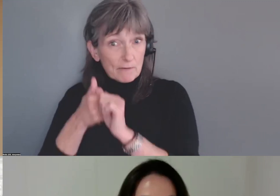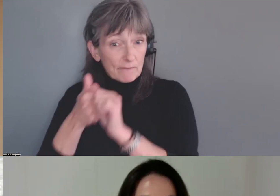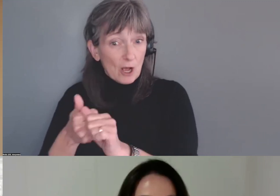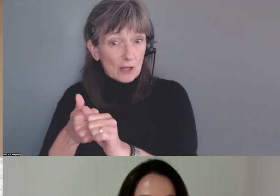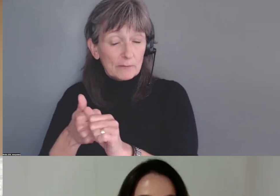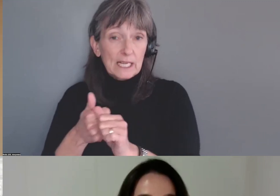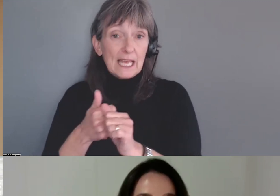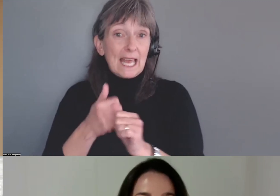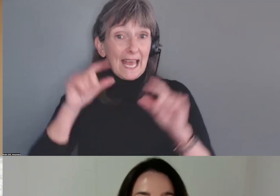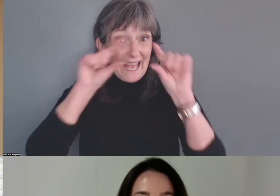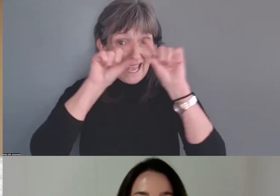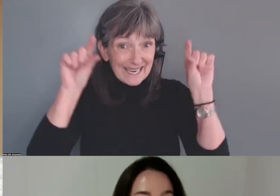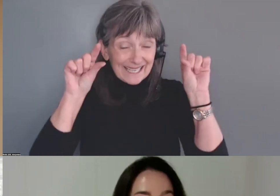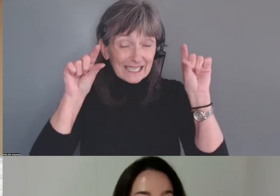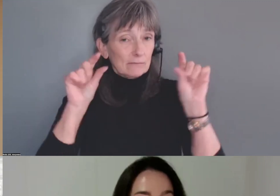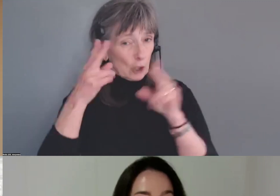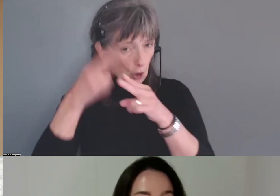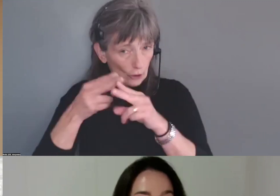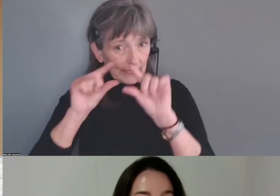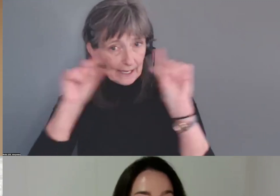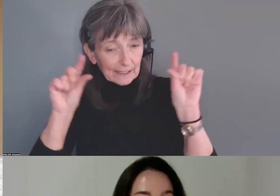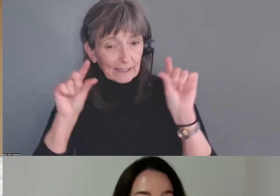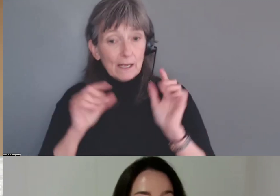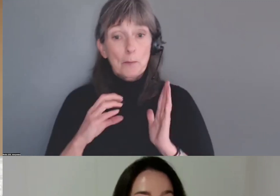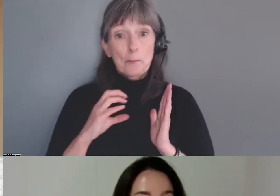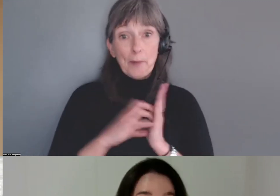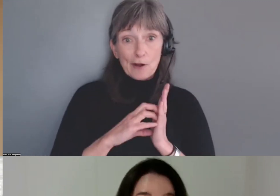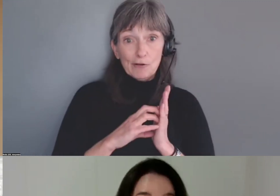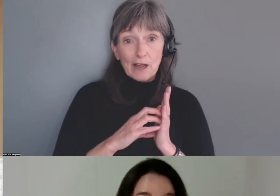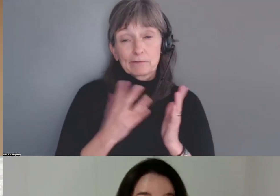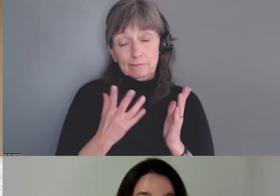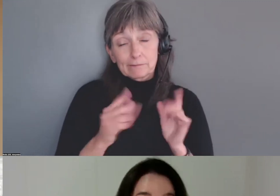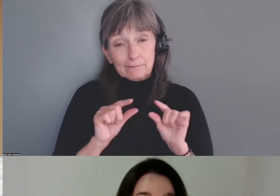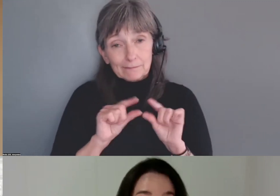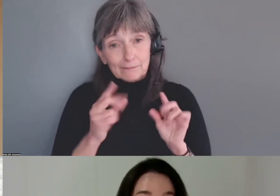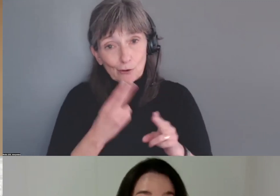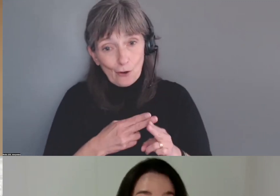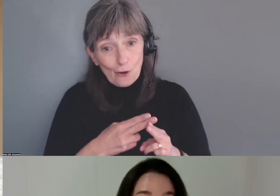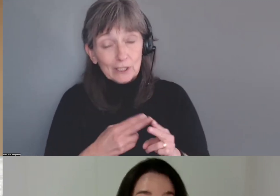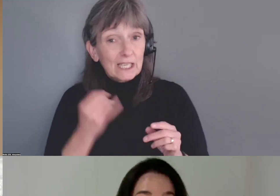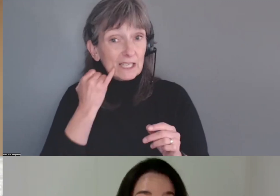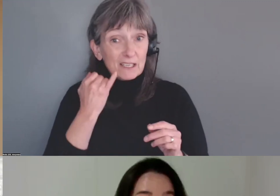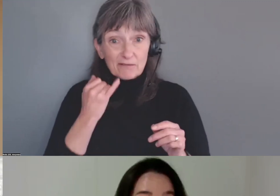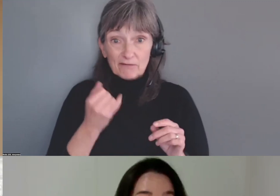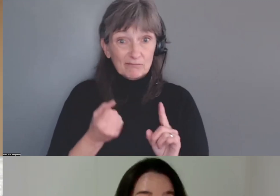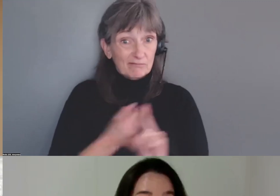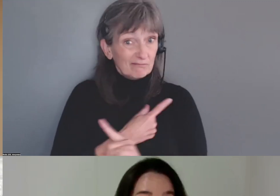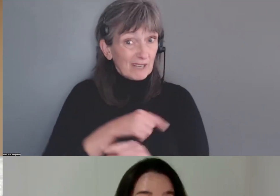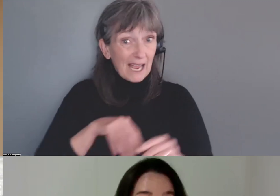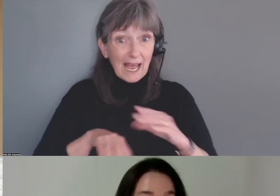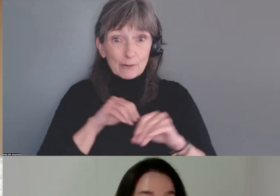etc. If there's anything beyond those standard rules, I would imagine it would need to be